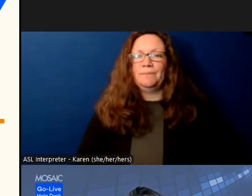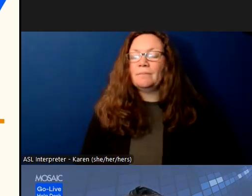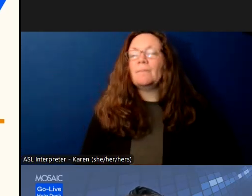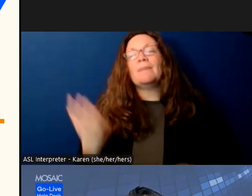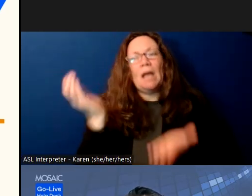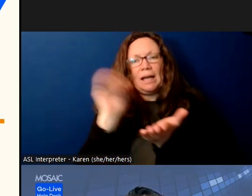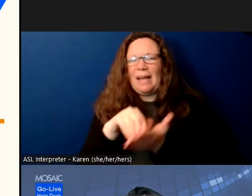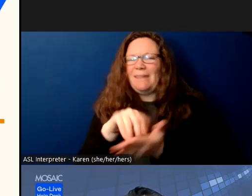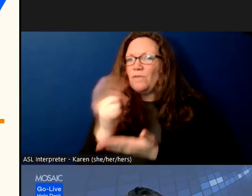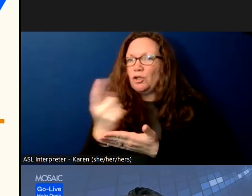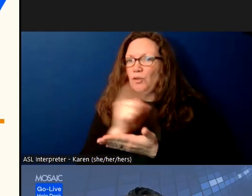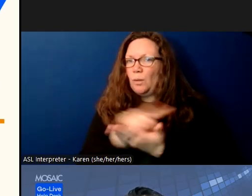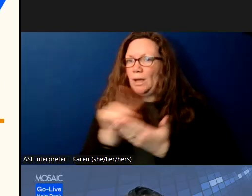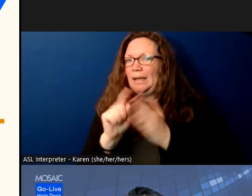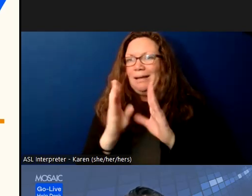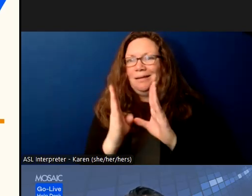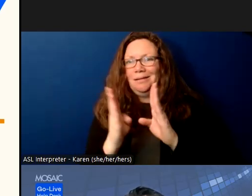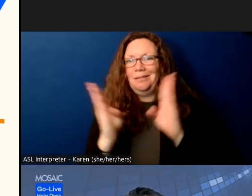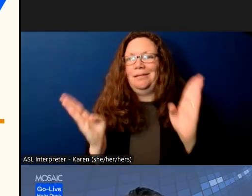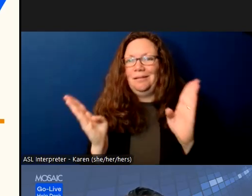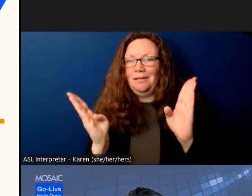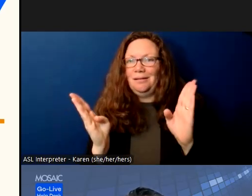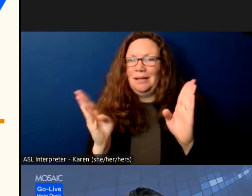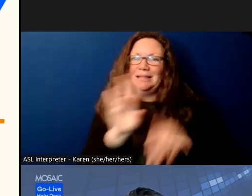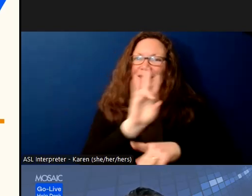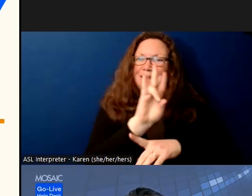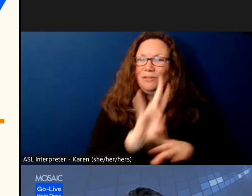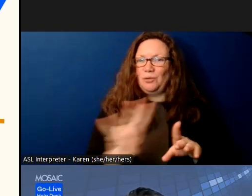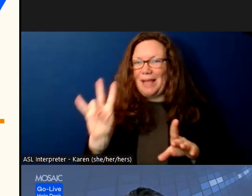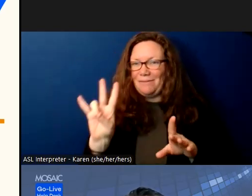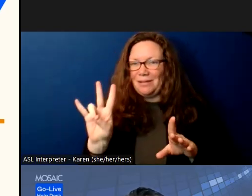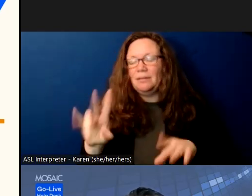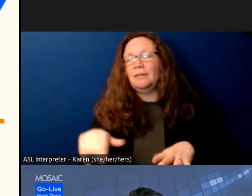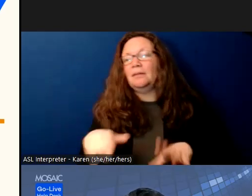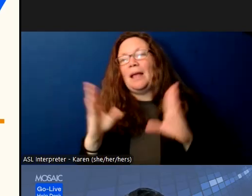But to go live helpdesk will be in effect for at least through the end of March.